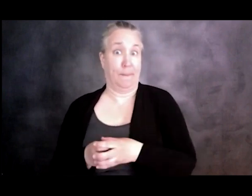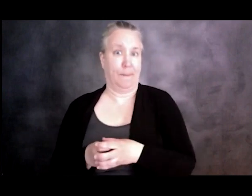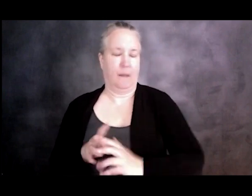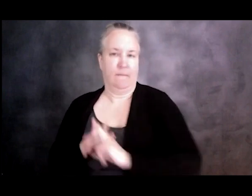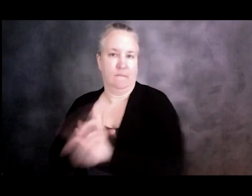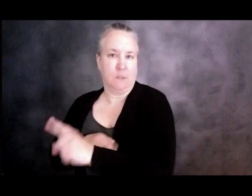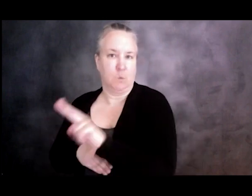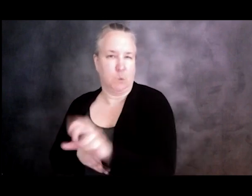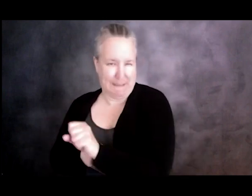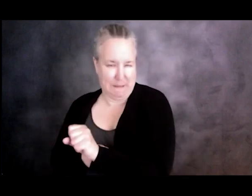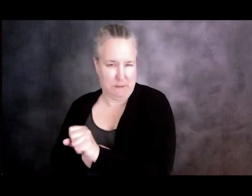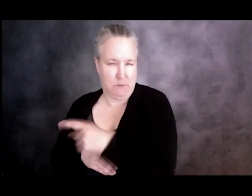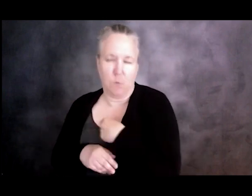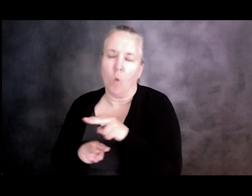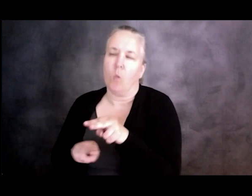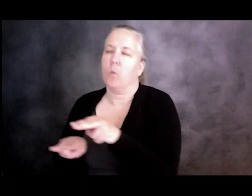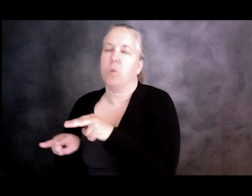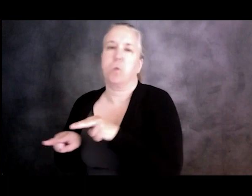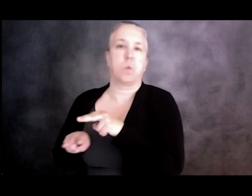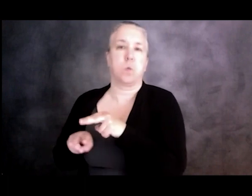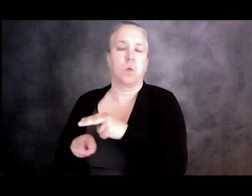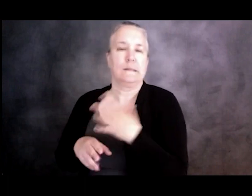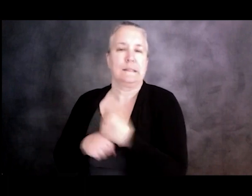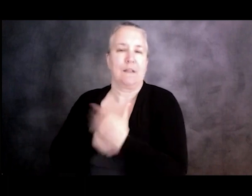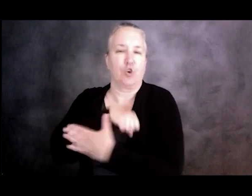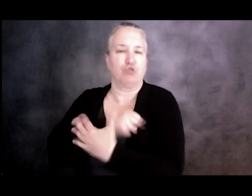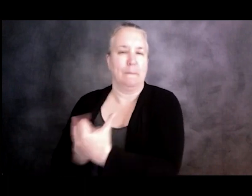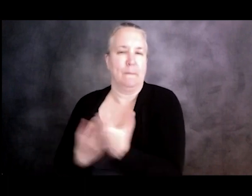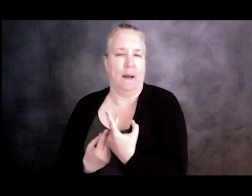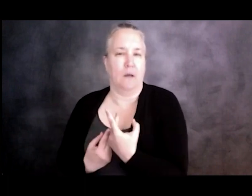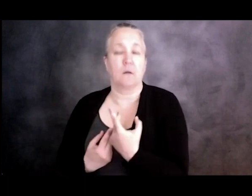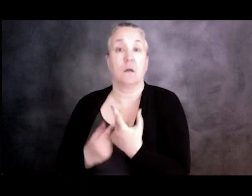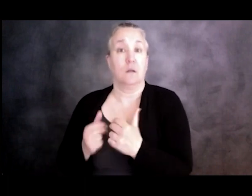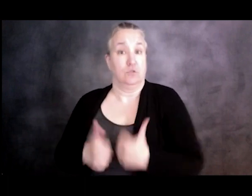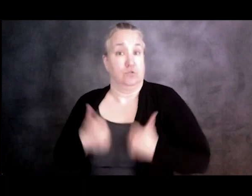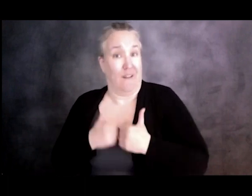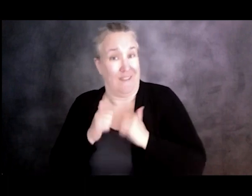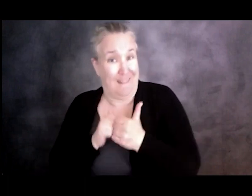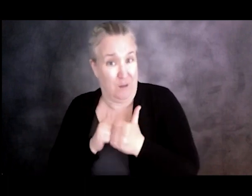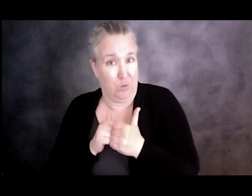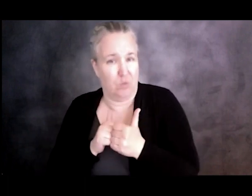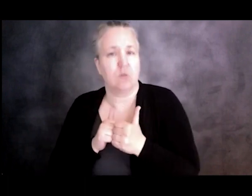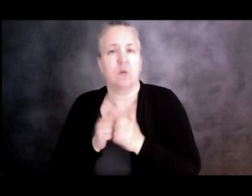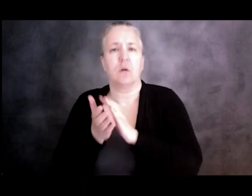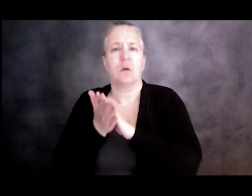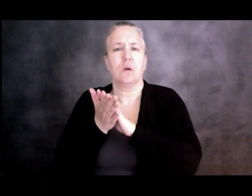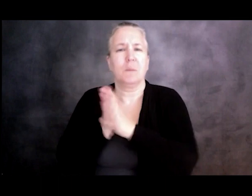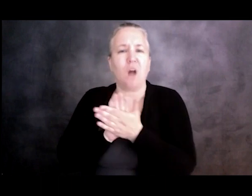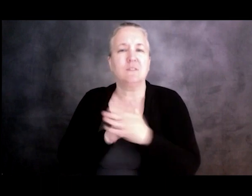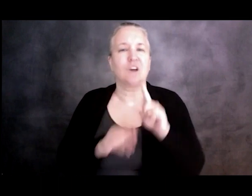where he's going to spy on their efforts to take their country back. And one thing he has to do to survive is to become an authenticity consultant